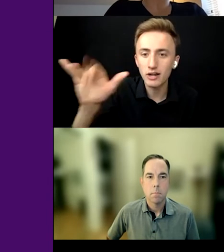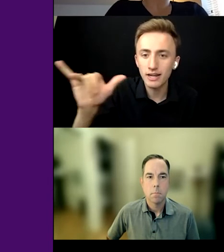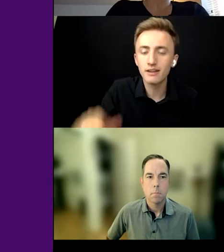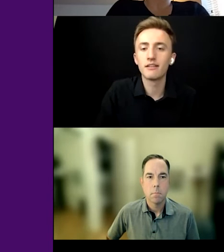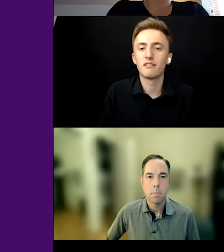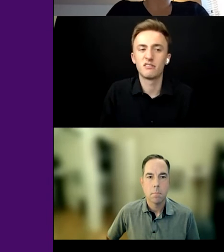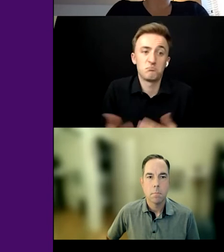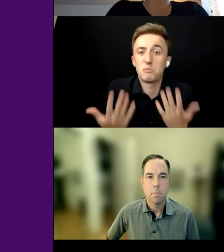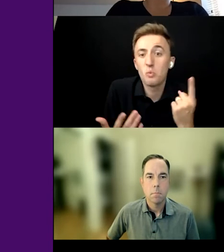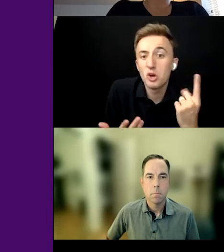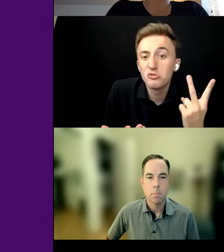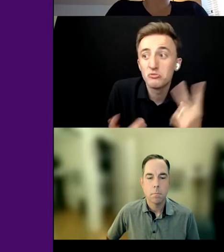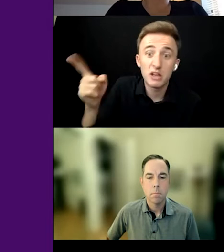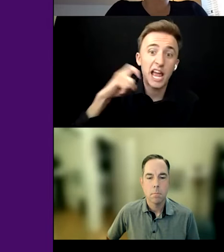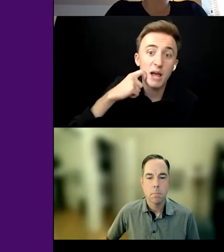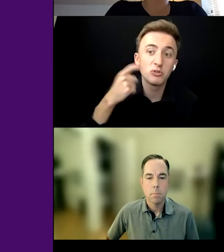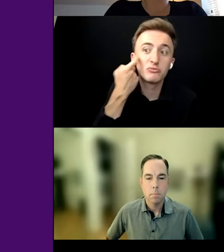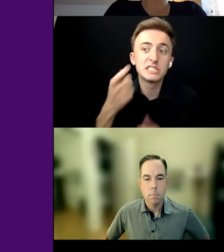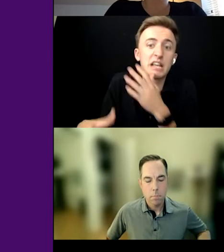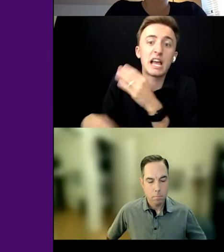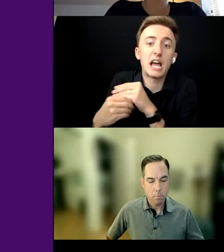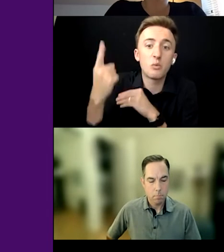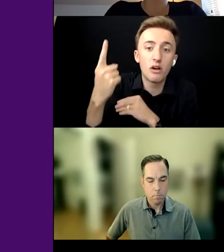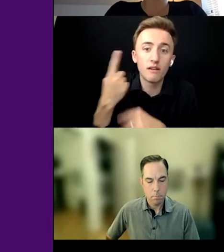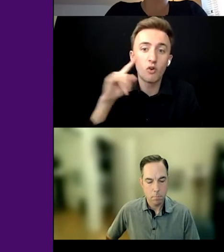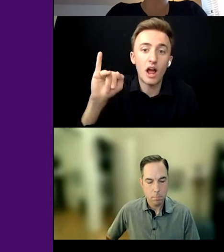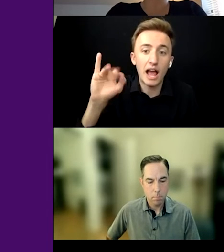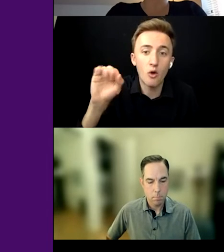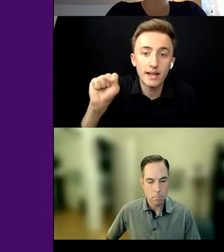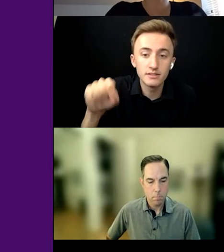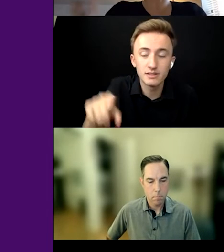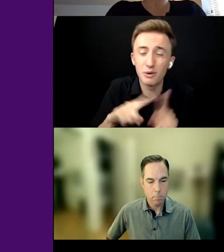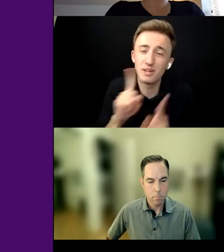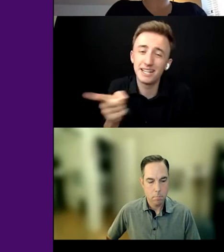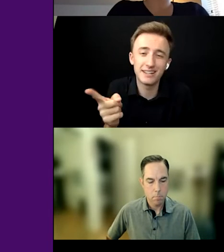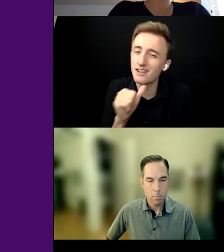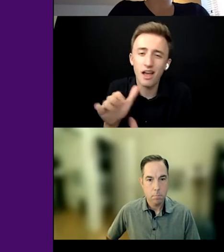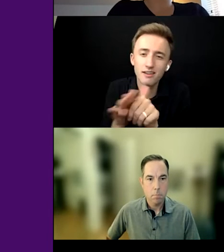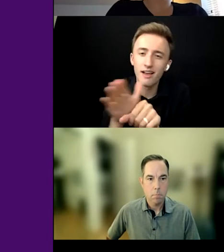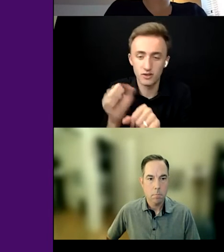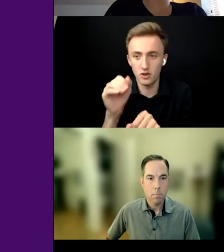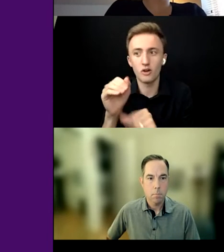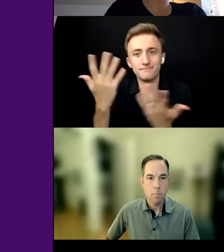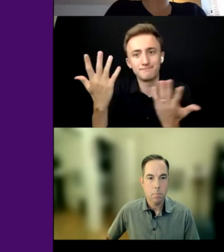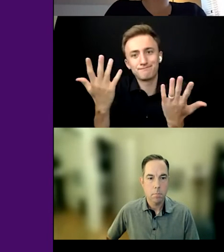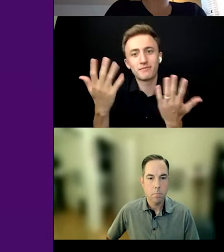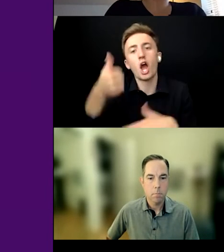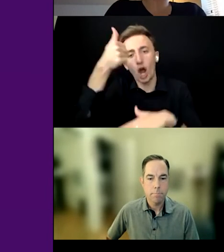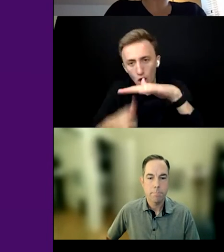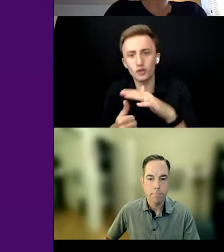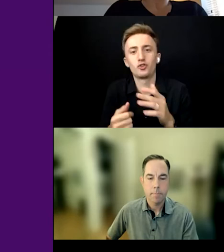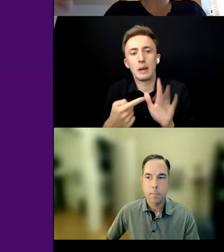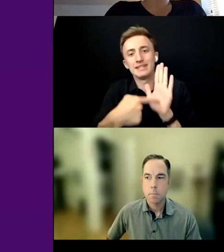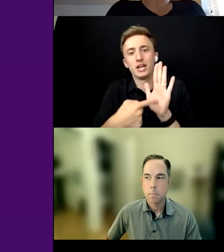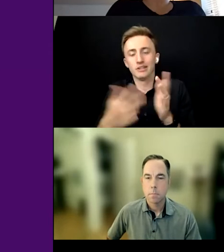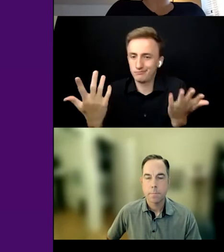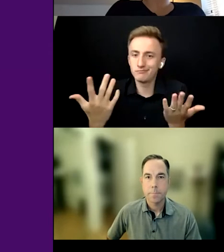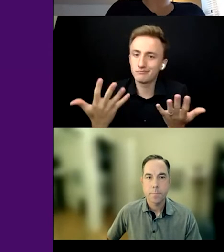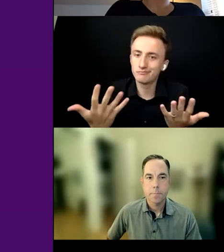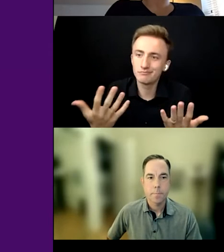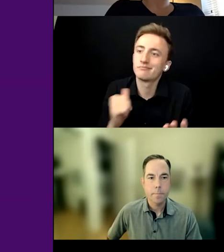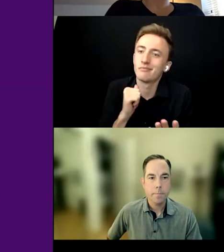Pope Tech has added one for example, but underrepresentation is a huge issue. But the fact